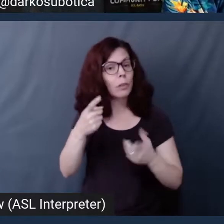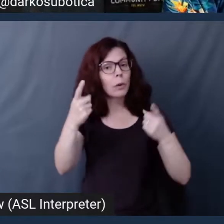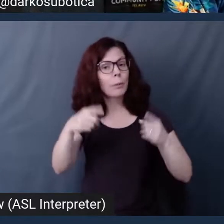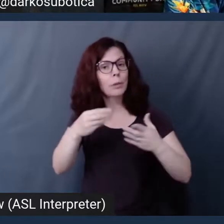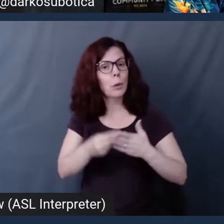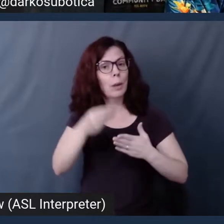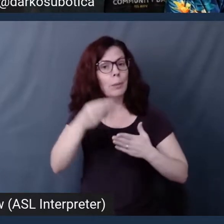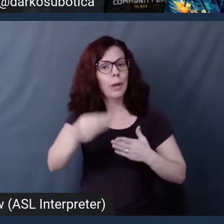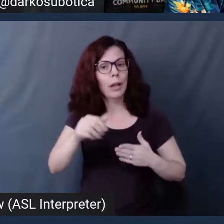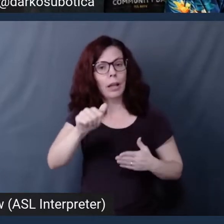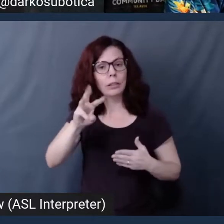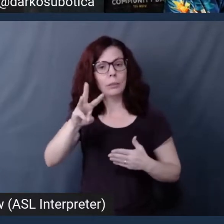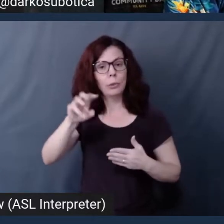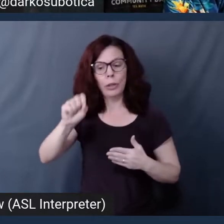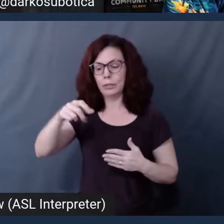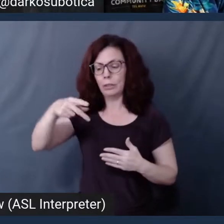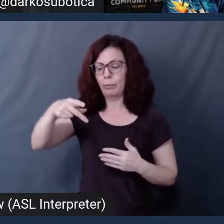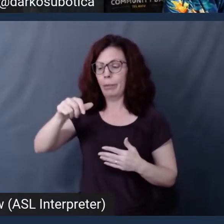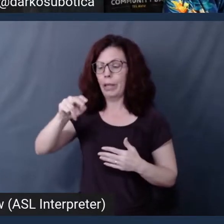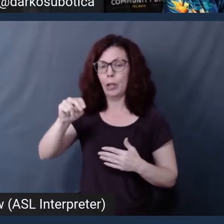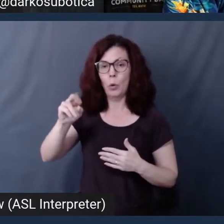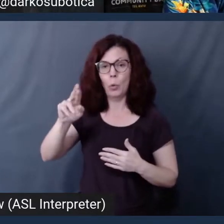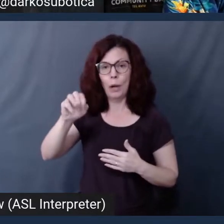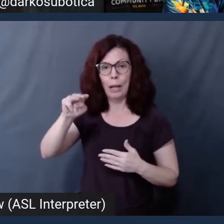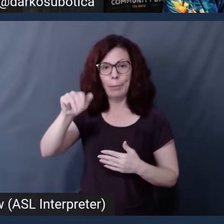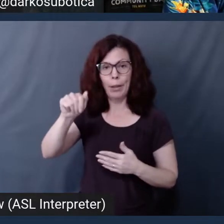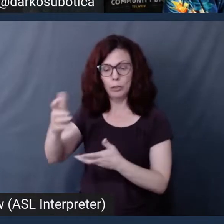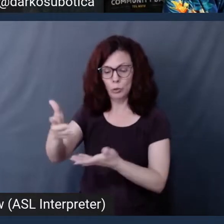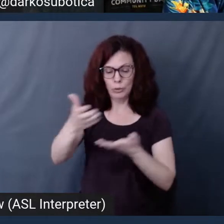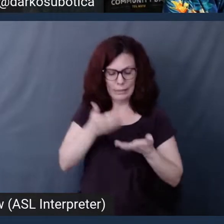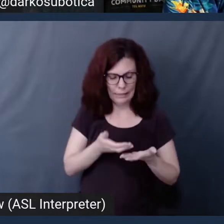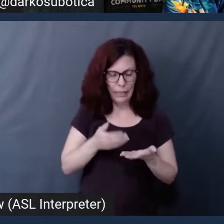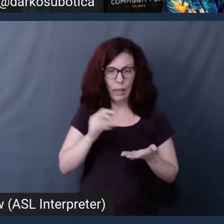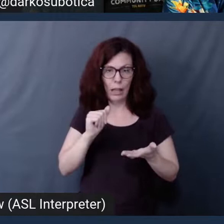what you're getting is an appliance that is provided by AWS.